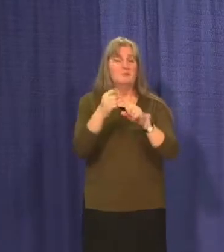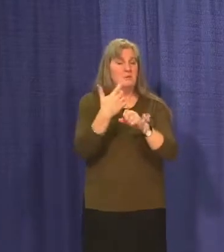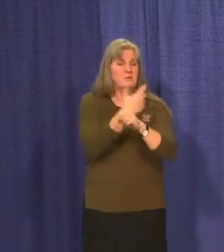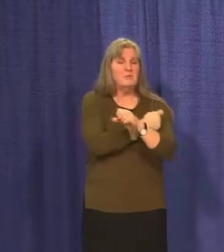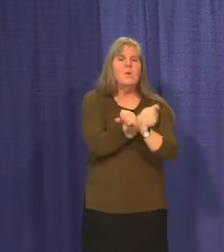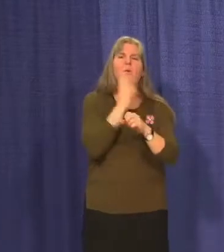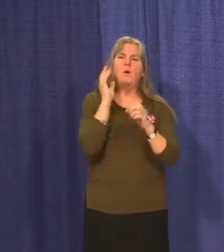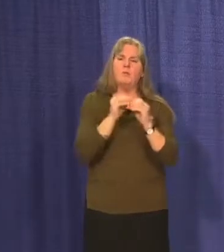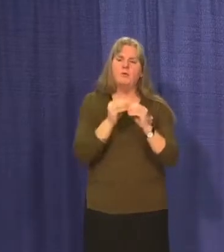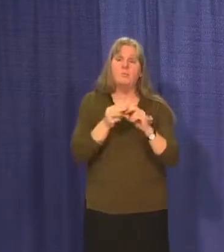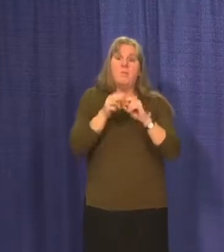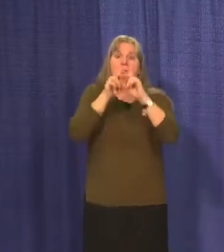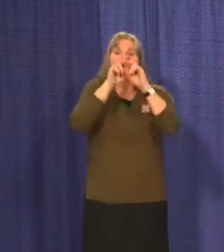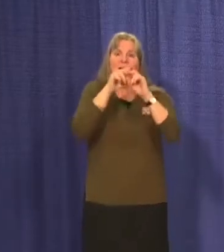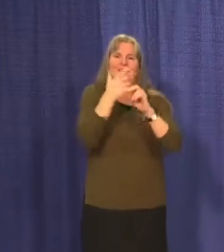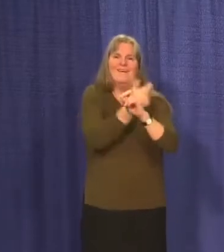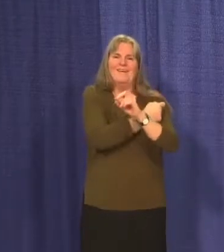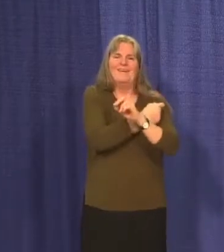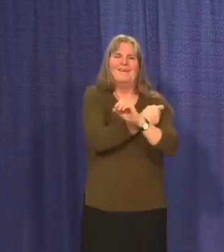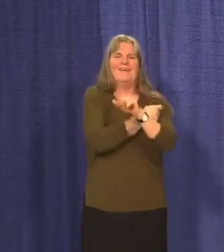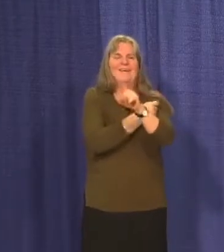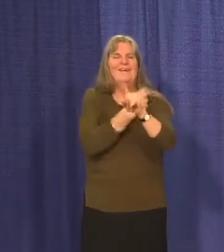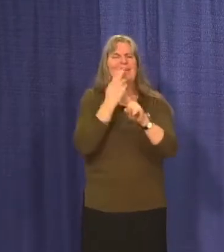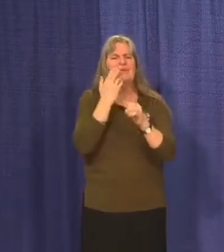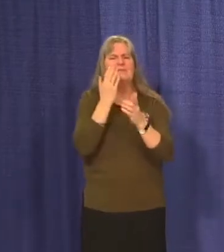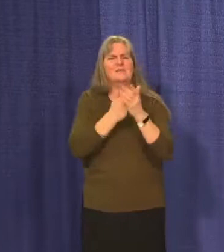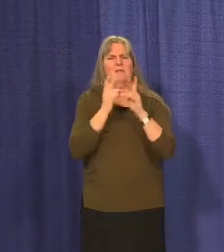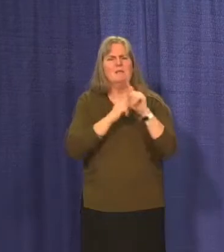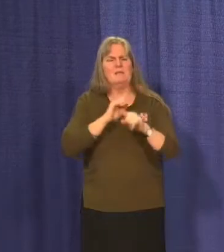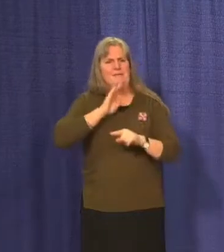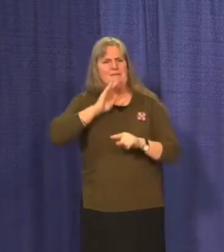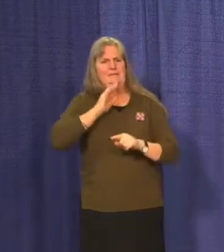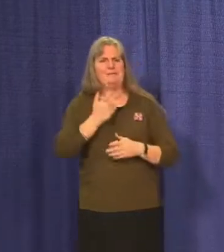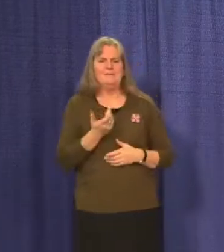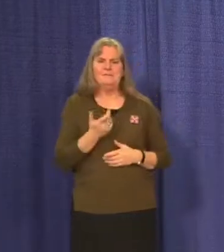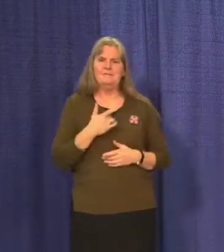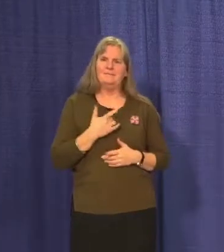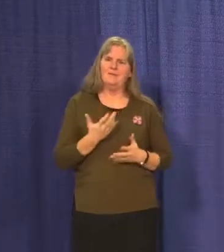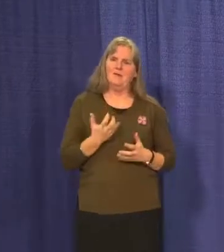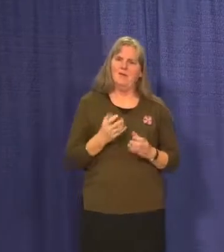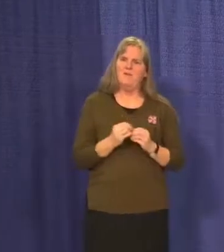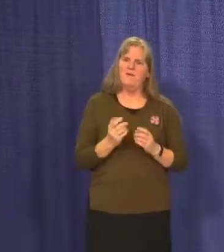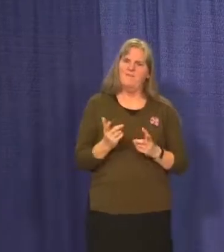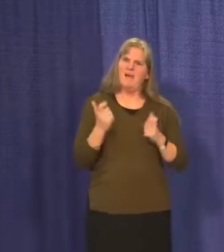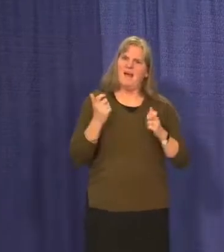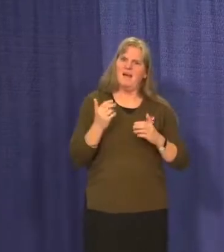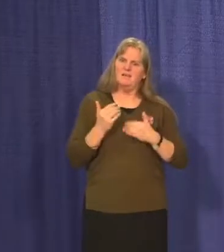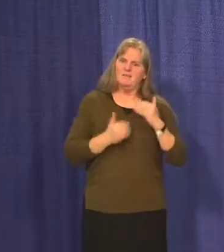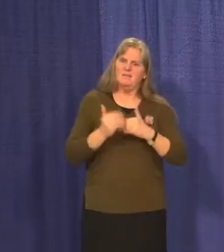see the numbers mount rapidly. I know it can be frustrating for people to feel we could be